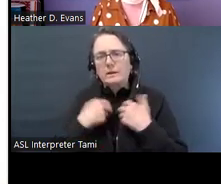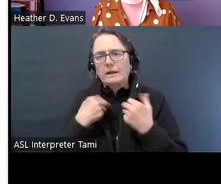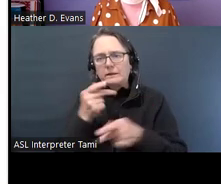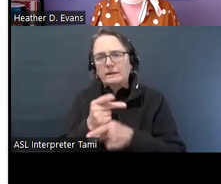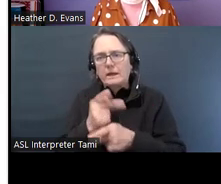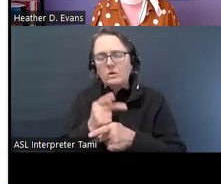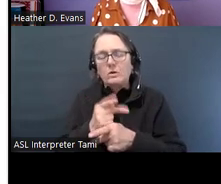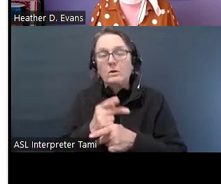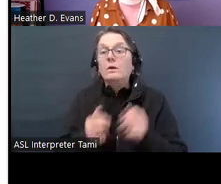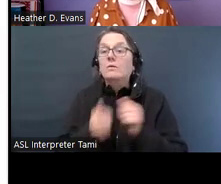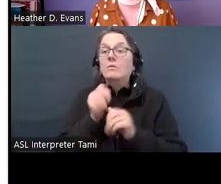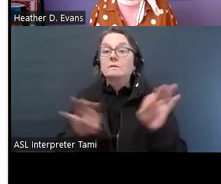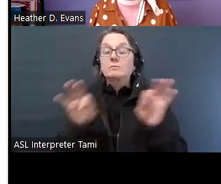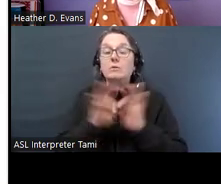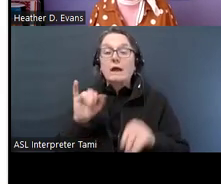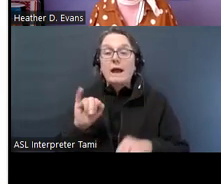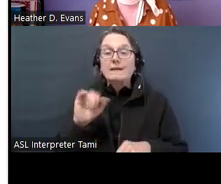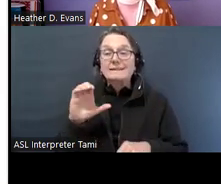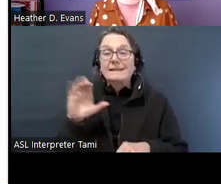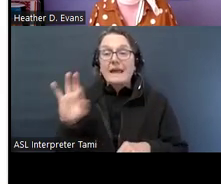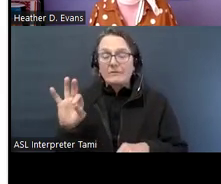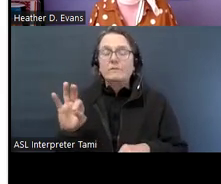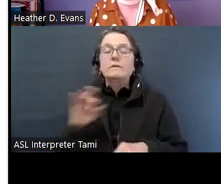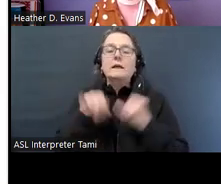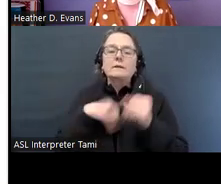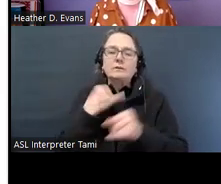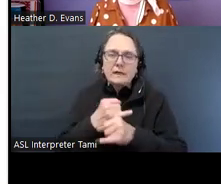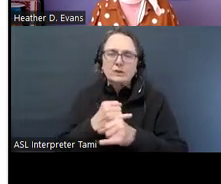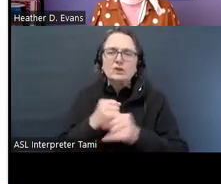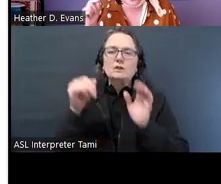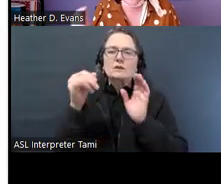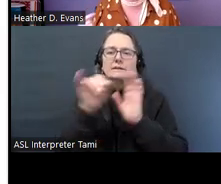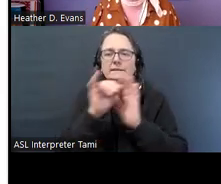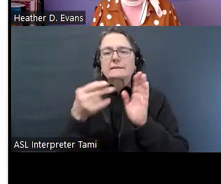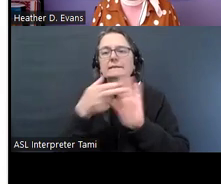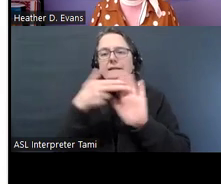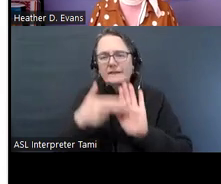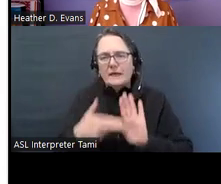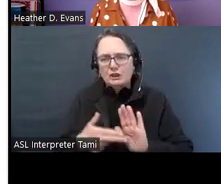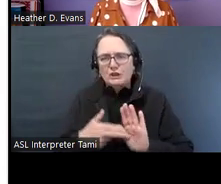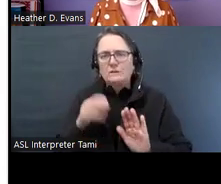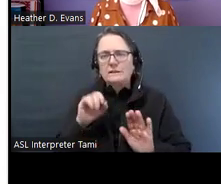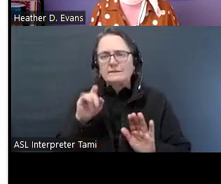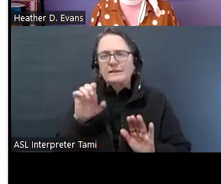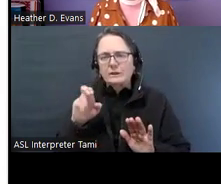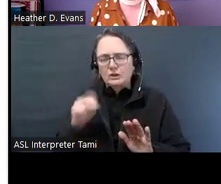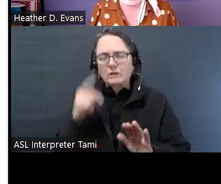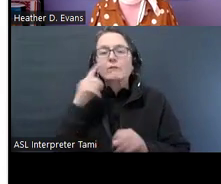the International Classification of Functioning for disability and health, even the folks at the ICF has determined